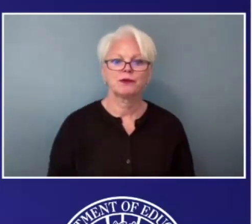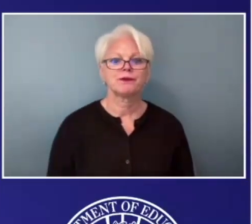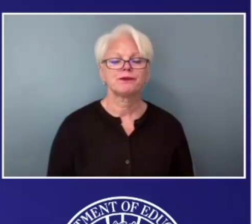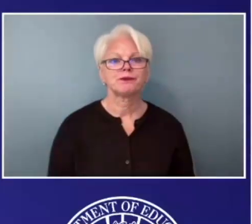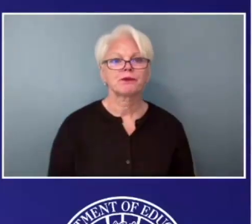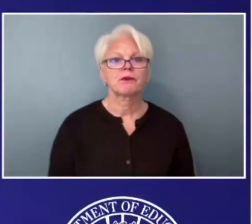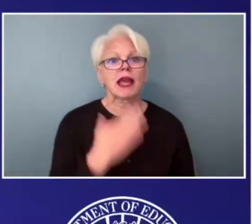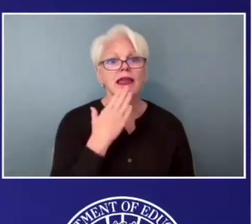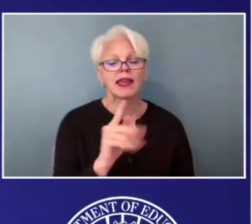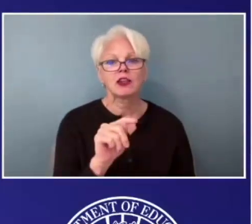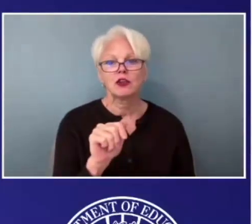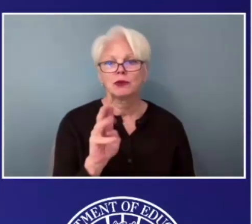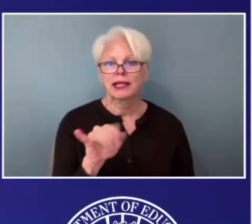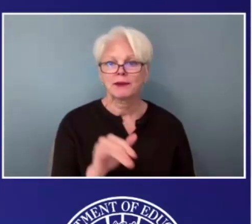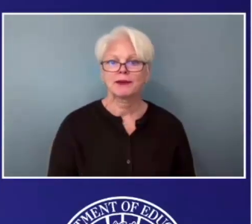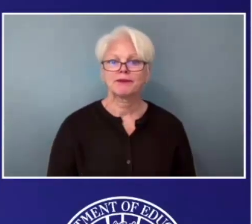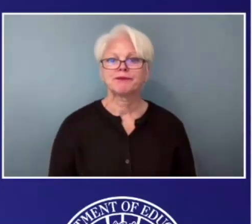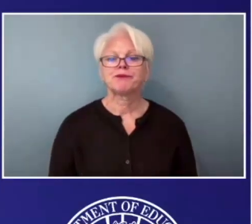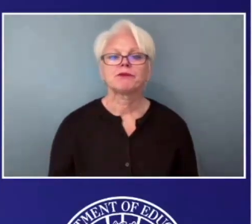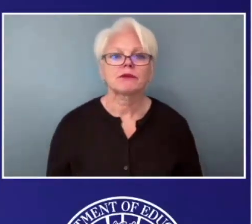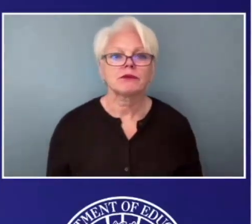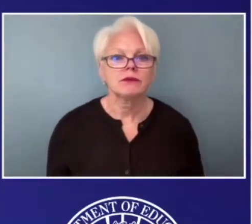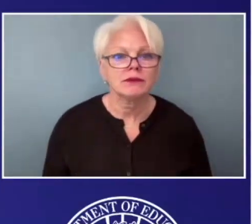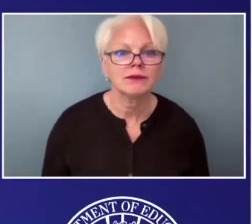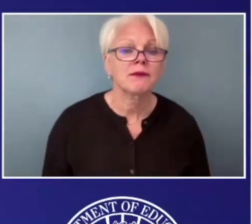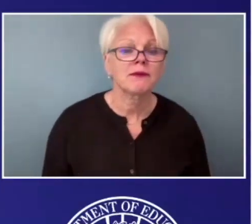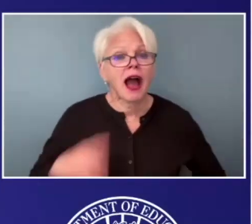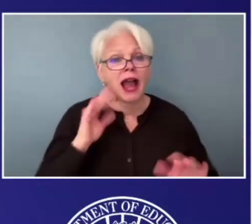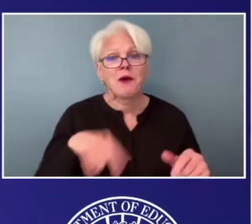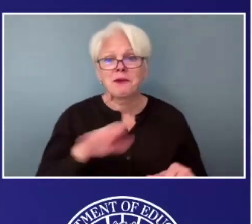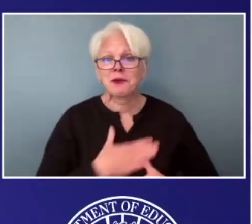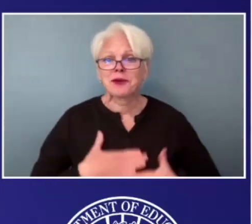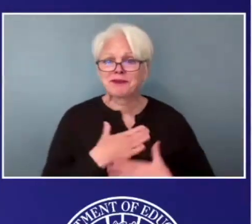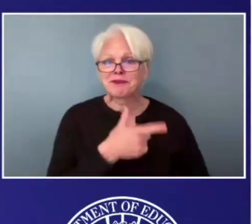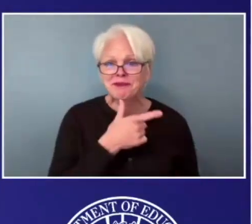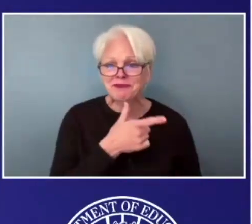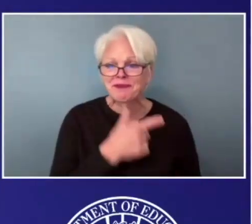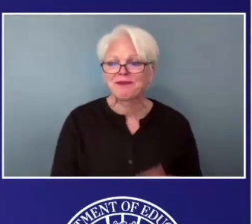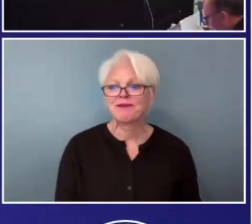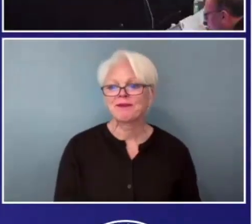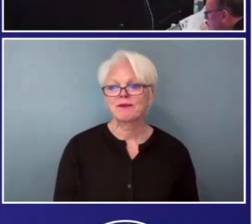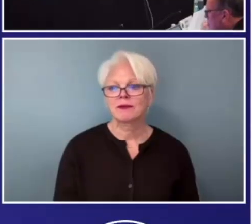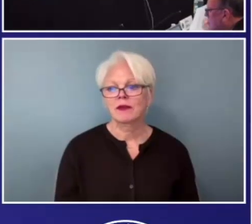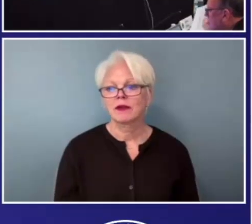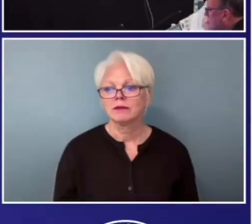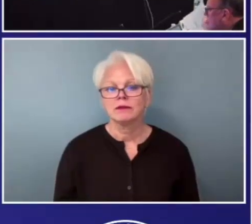Thank you, Tamy. Hope you all had a nice lunch. You know, I --